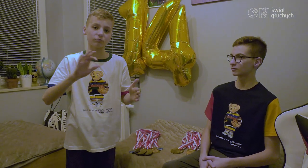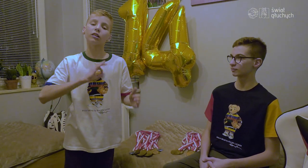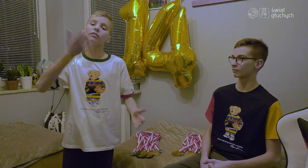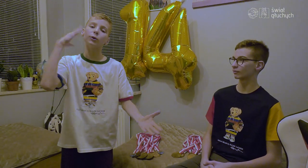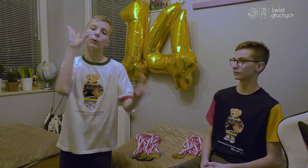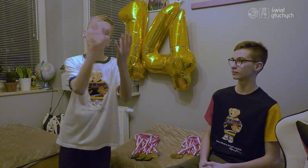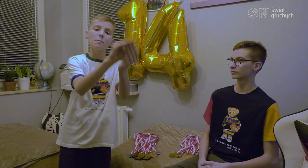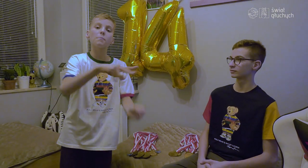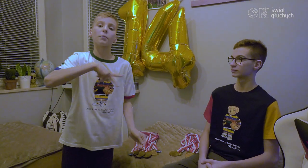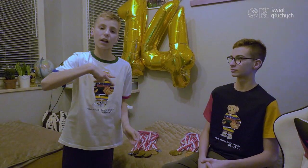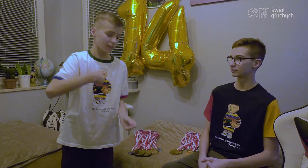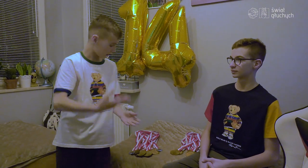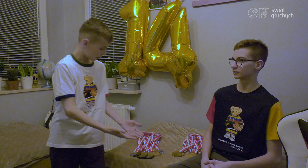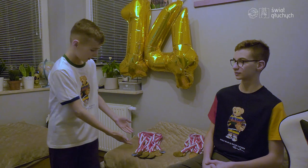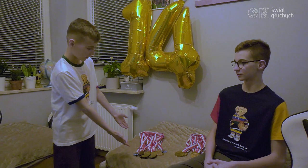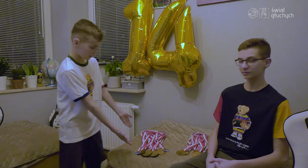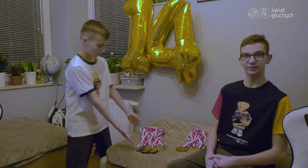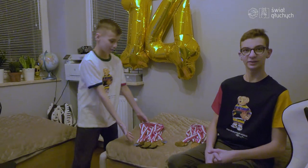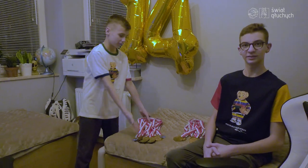We would like to show you our medals.